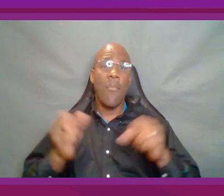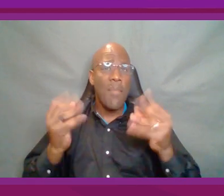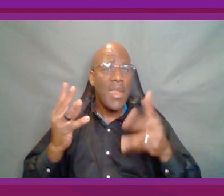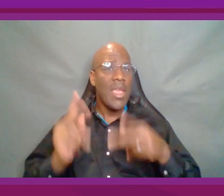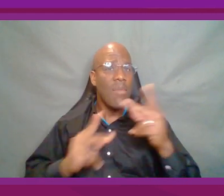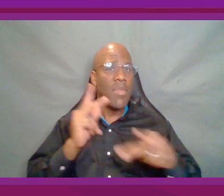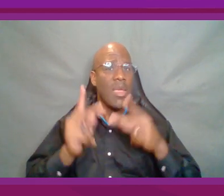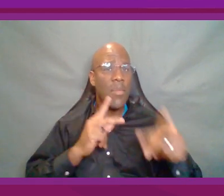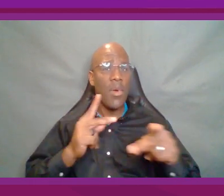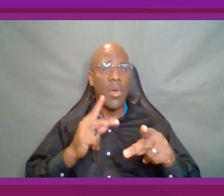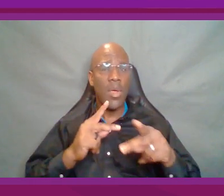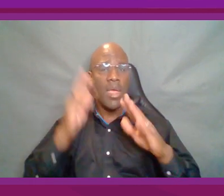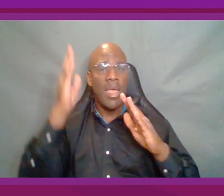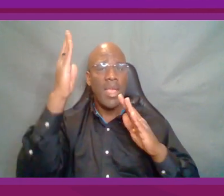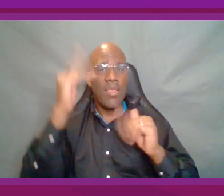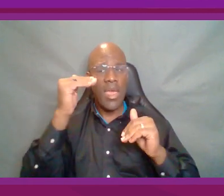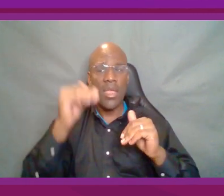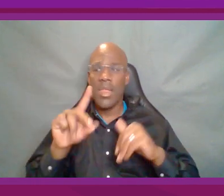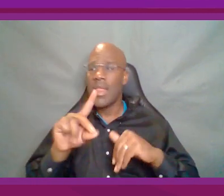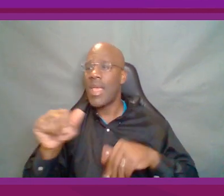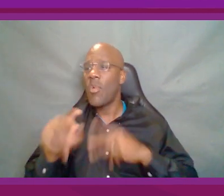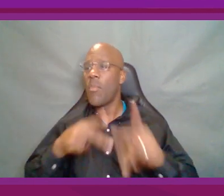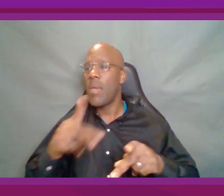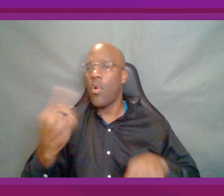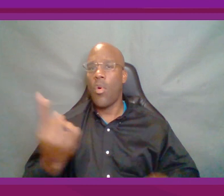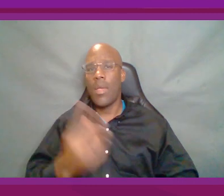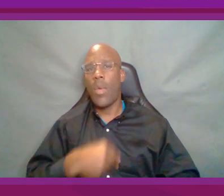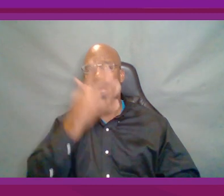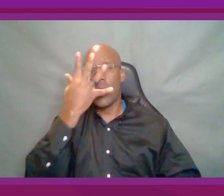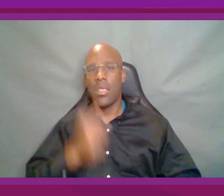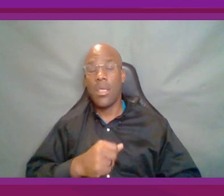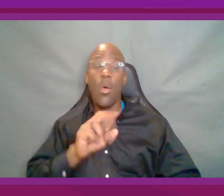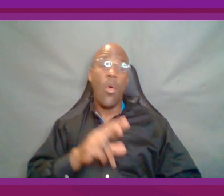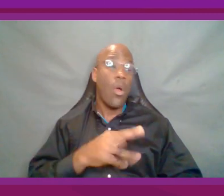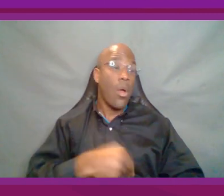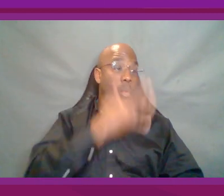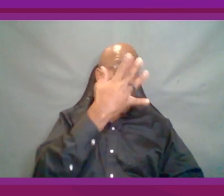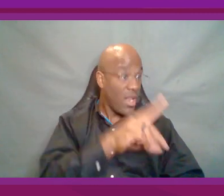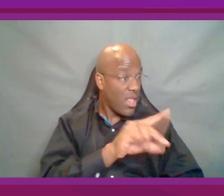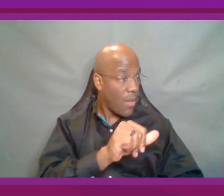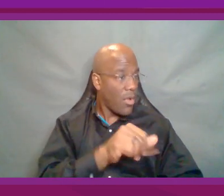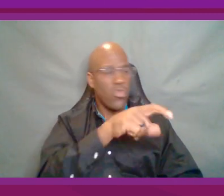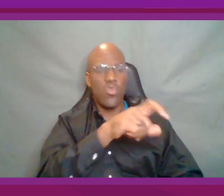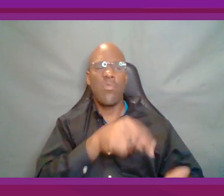that disabled people can only be white or only white disabled experiences deserve advocacy.